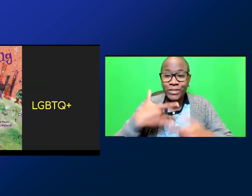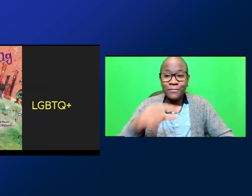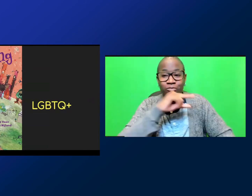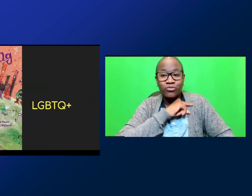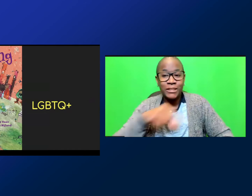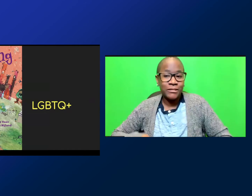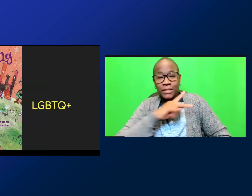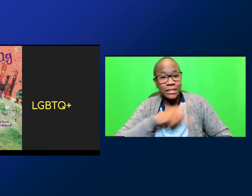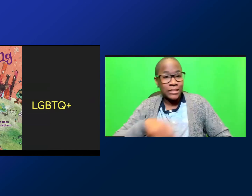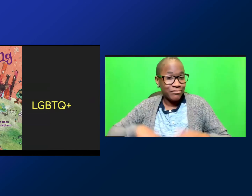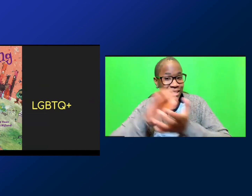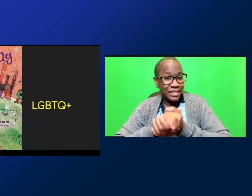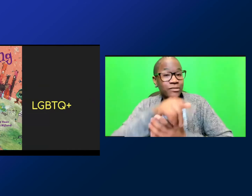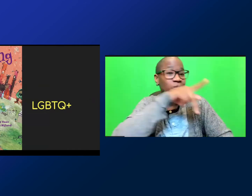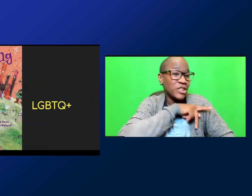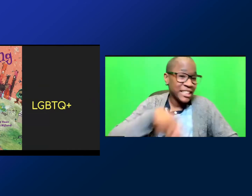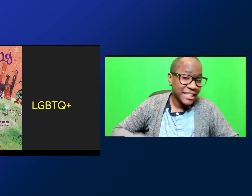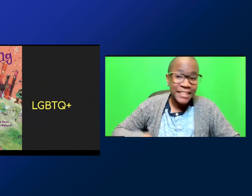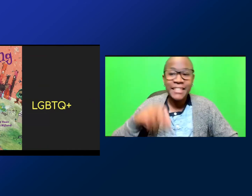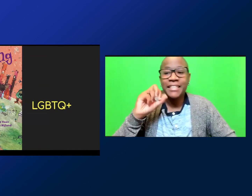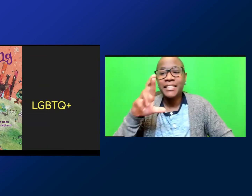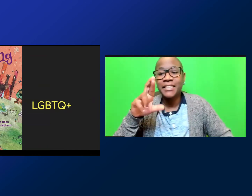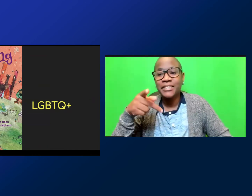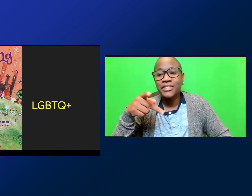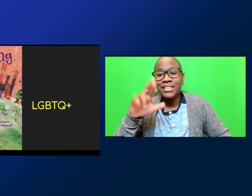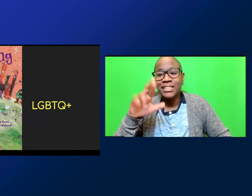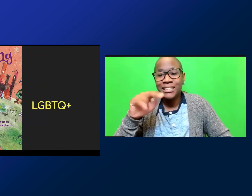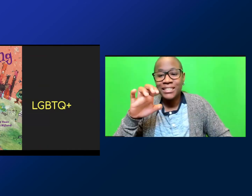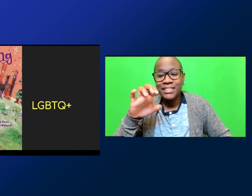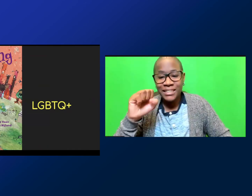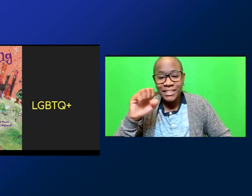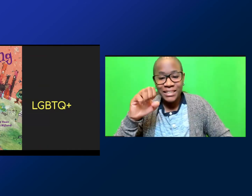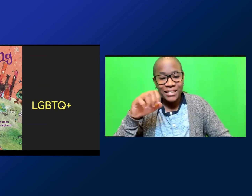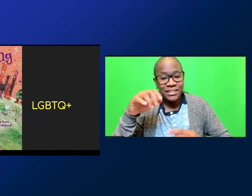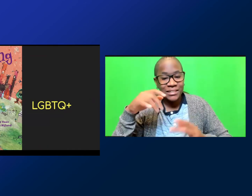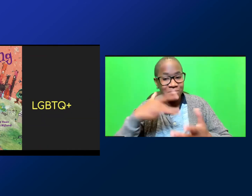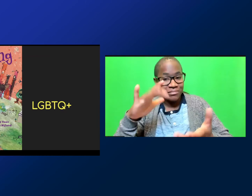this is another story book and you know it's kind of a twist on the normal take of king and queen